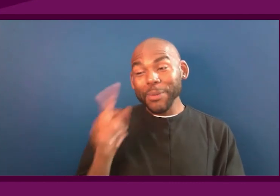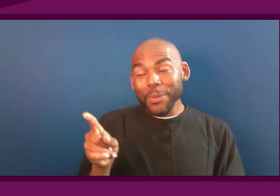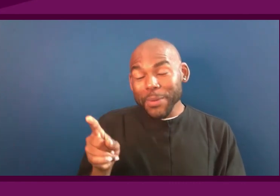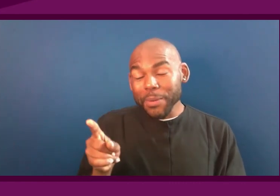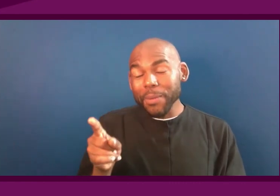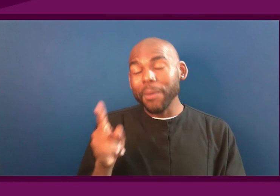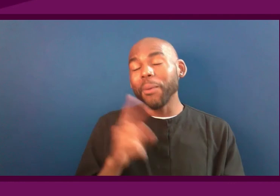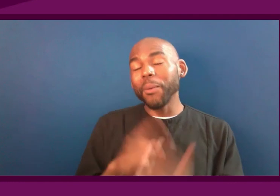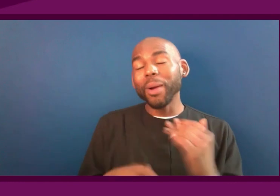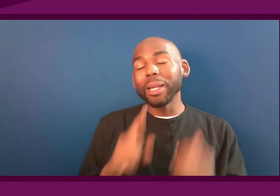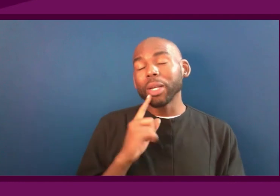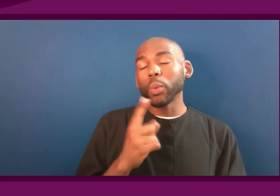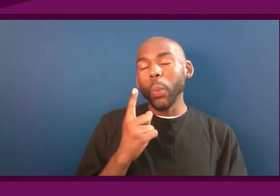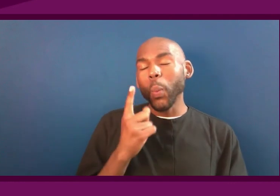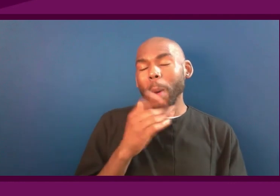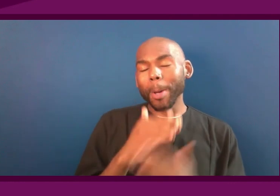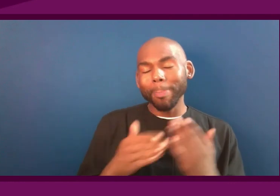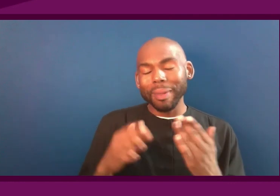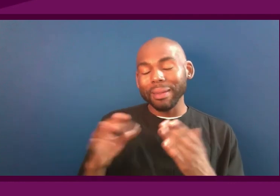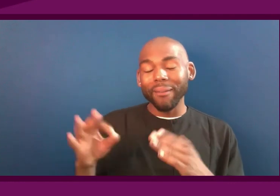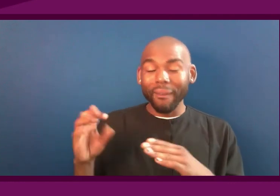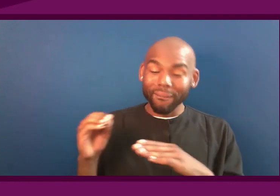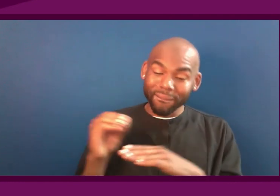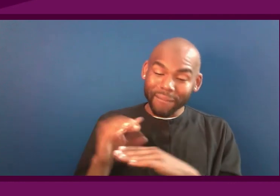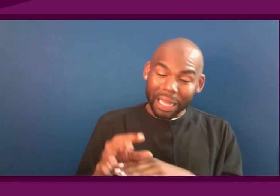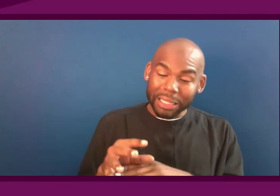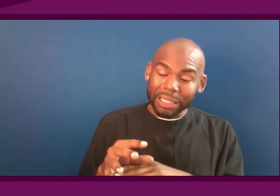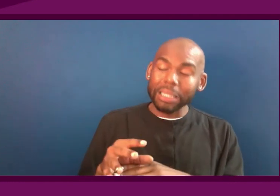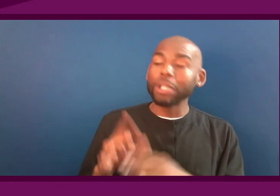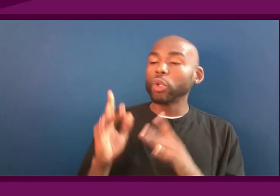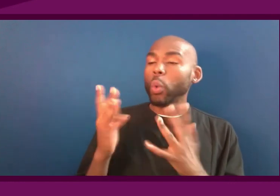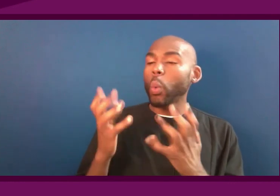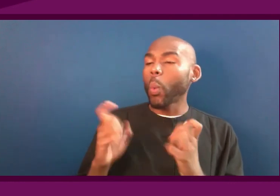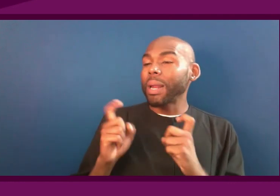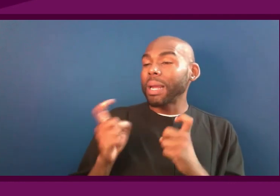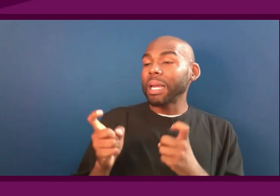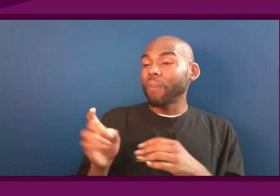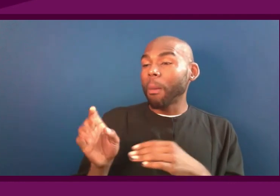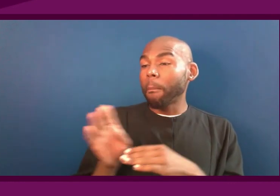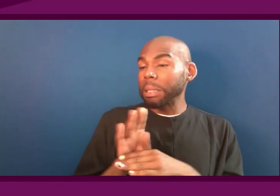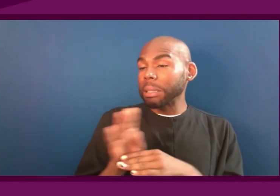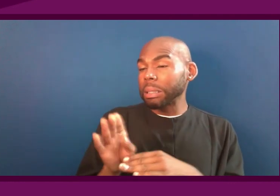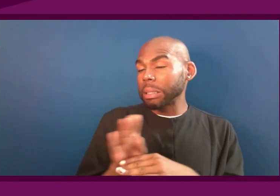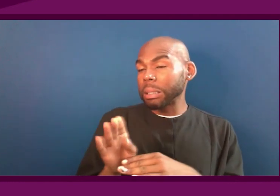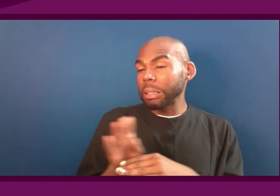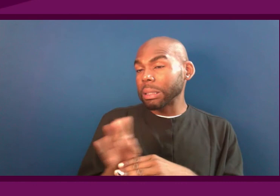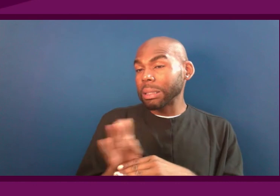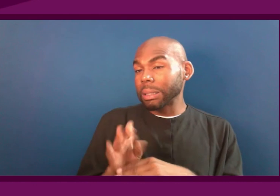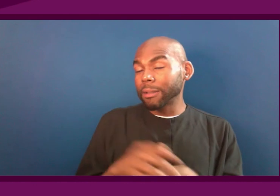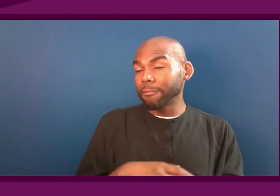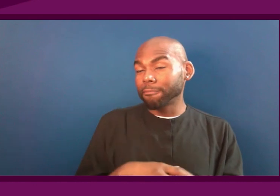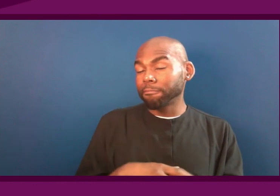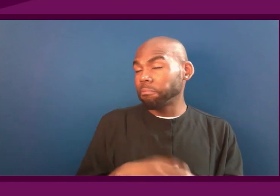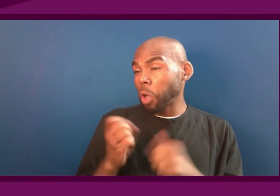I would use is make sure that if you have employee resource groups, that you have one for people with